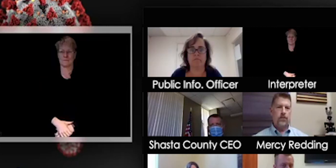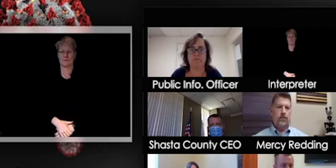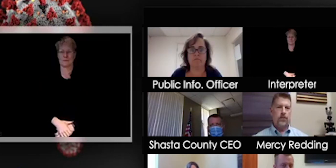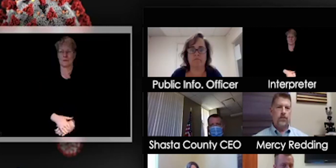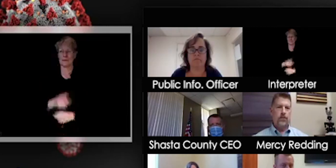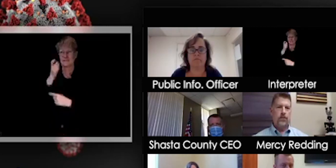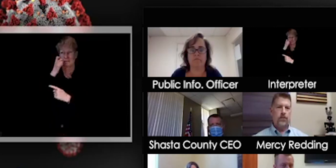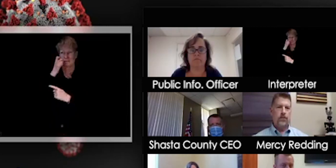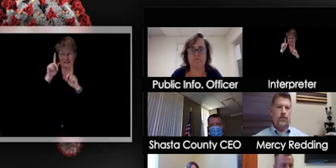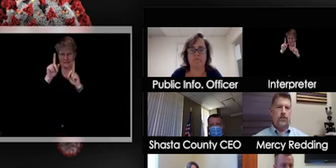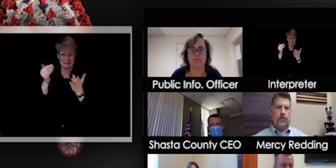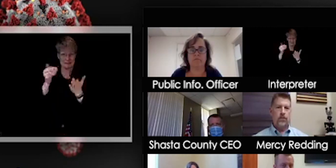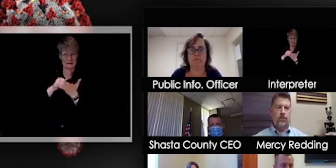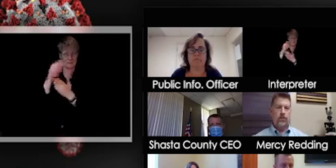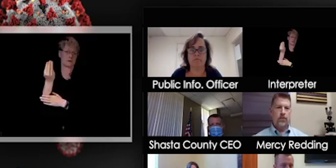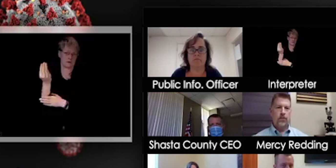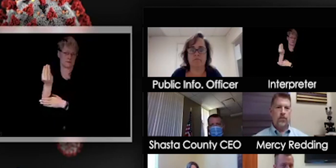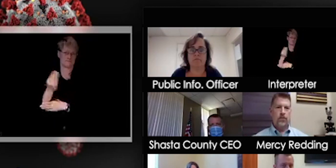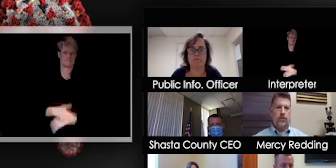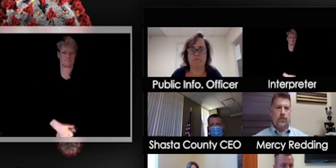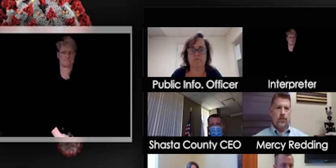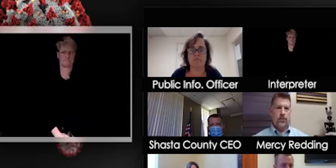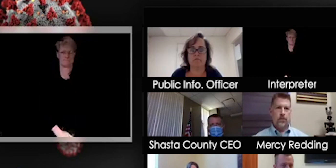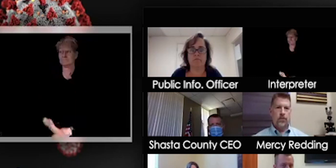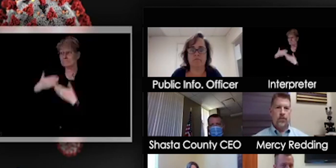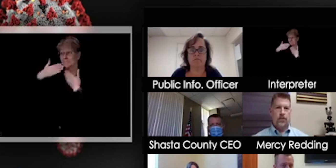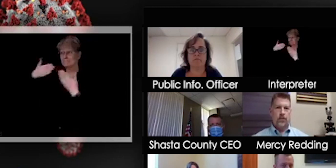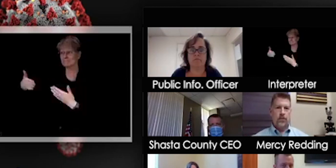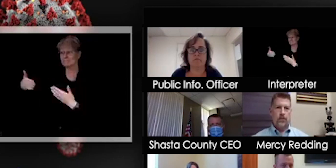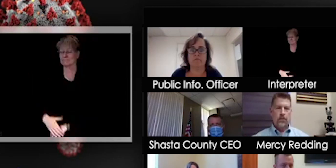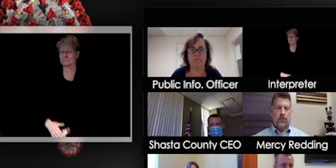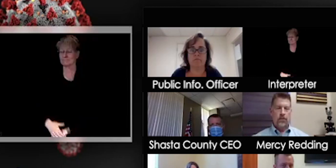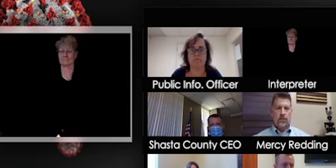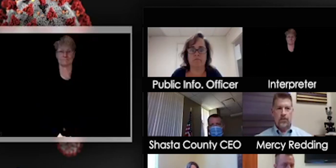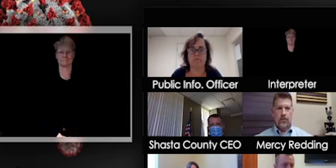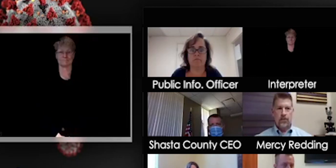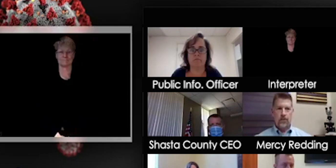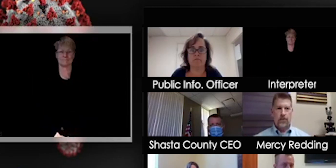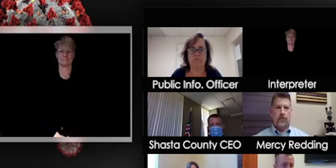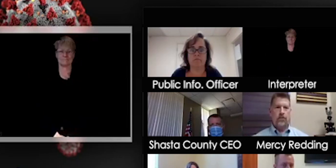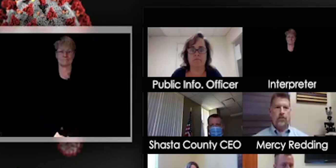how it goes. Thank you.